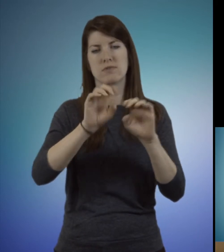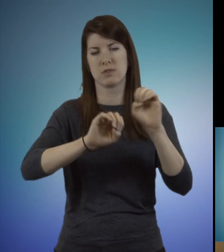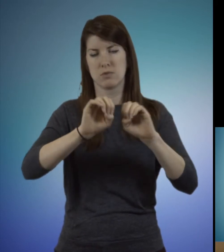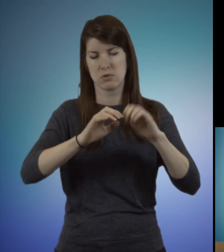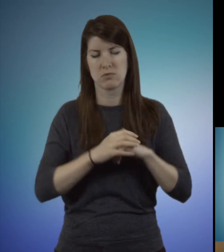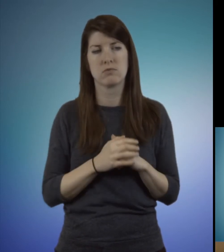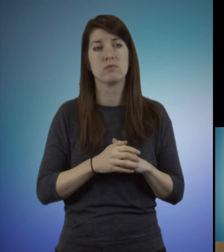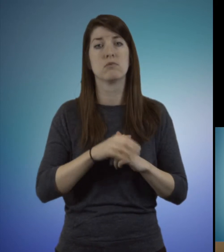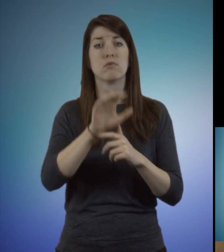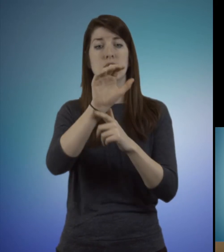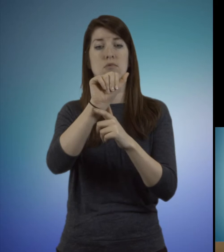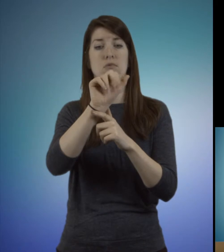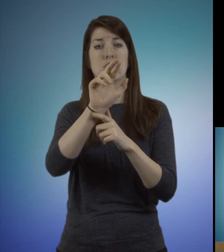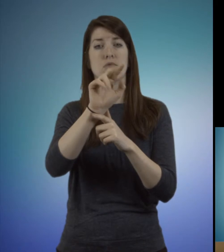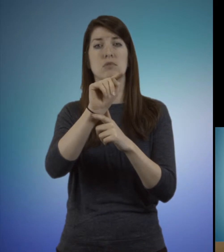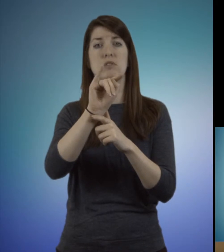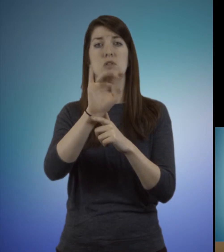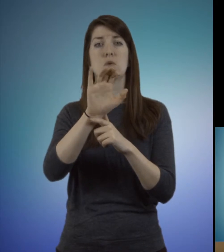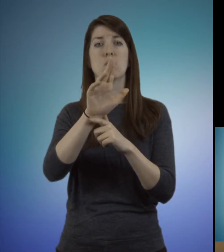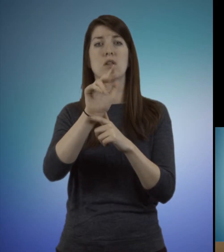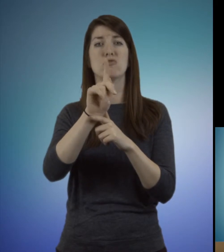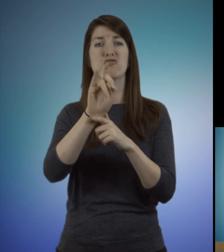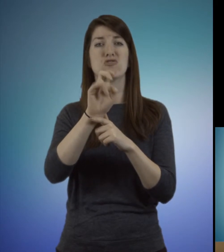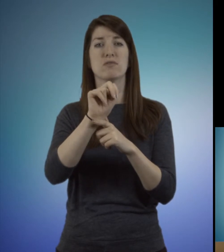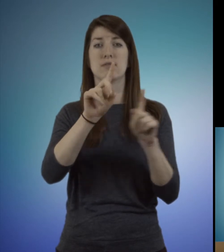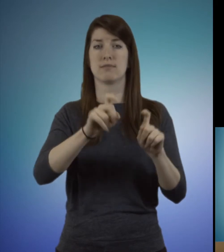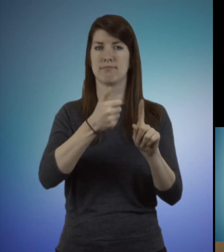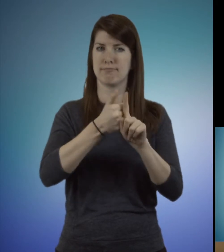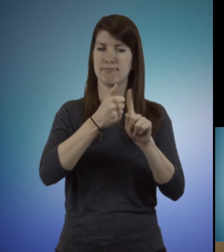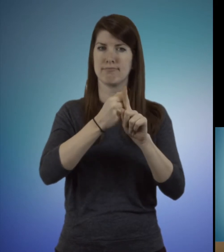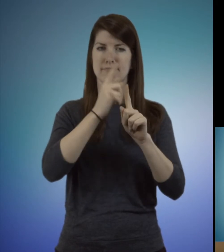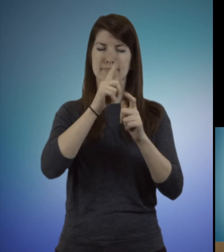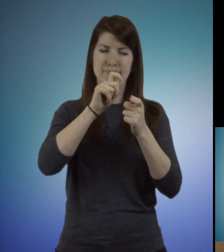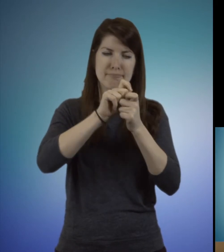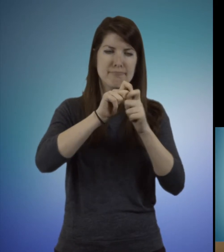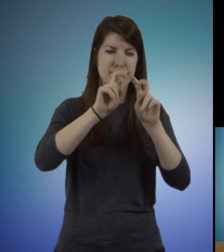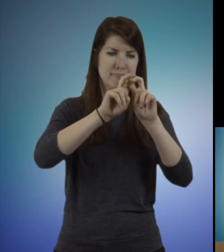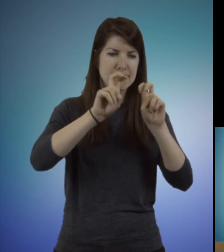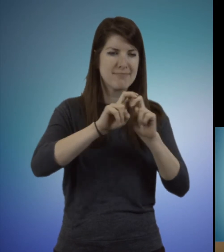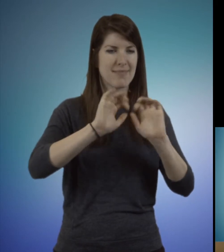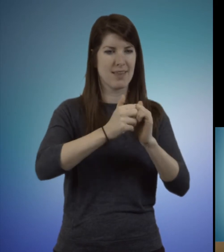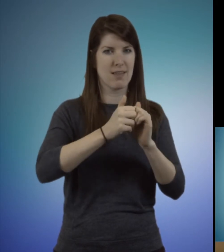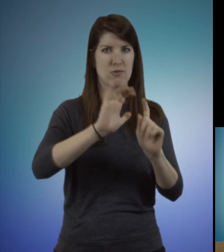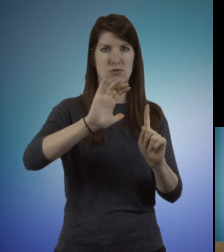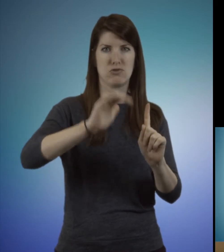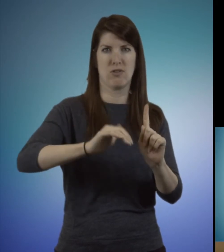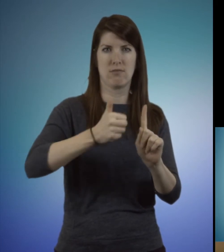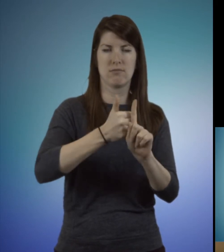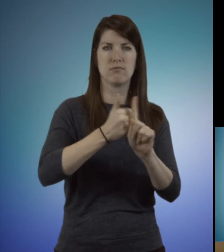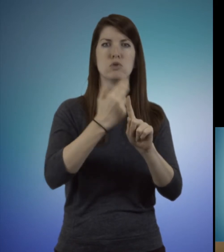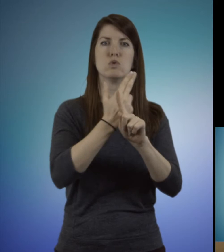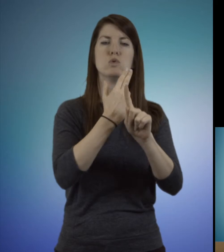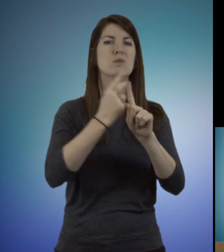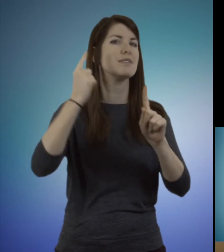An articulation test is something that specifically assesses how the child is able to use spoken English sounds.